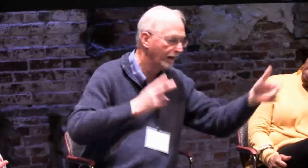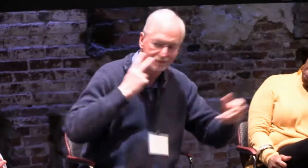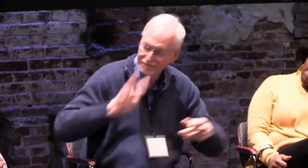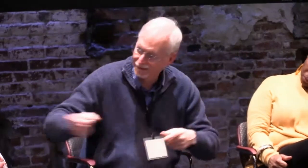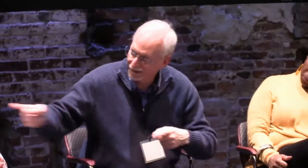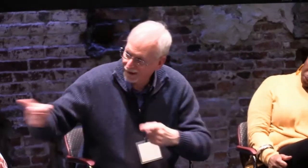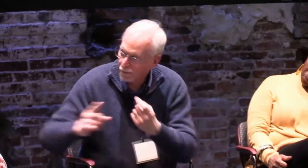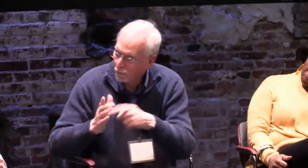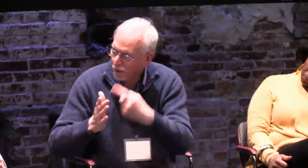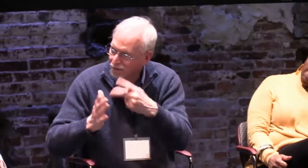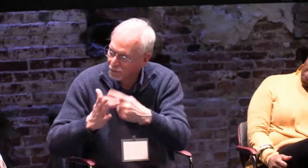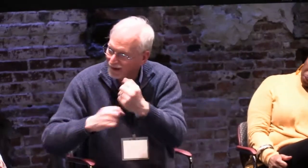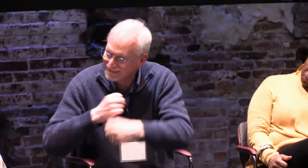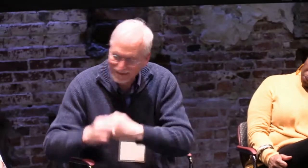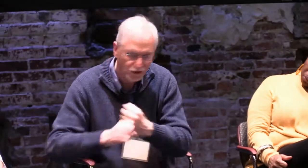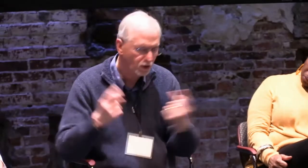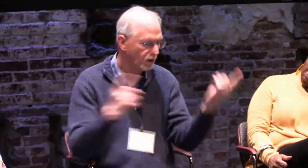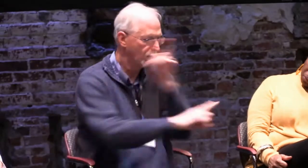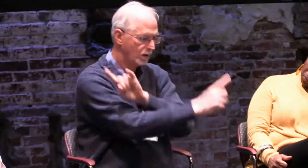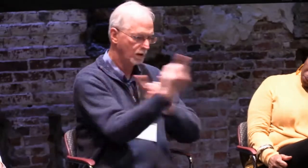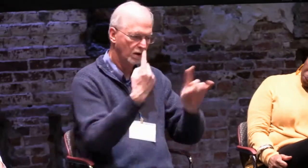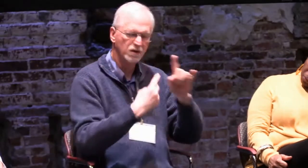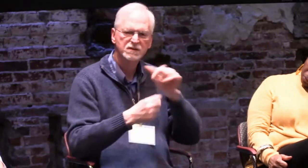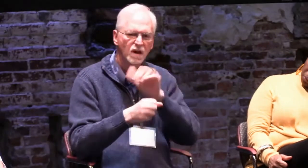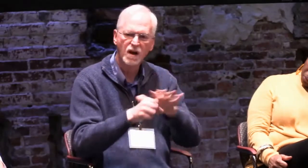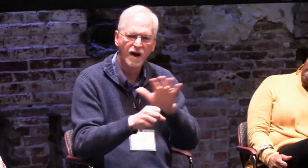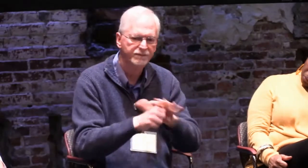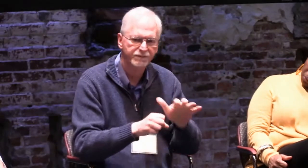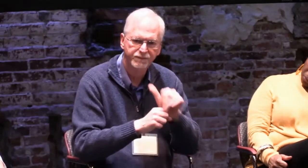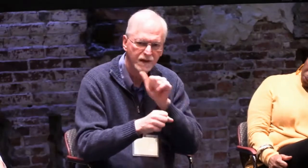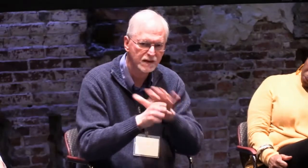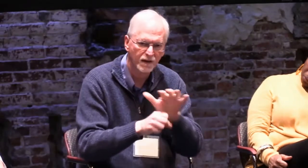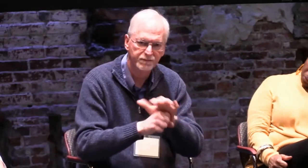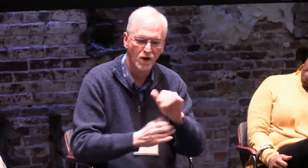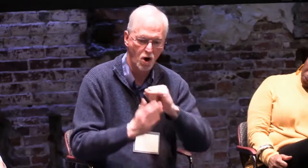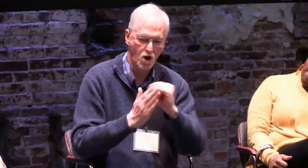Once in a while I would see my colleagues here. 10 years here, 10 years there.